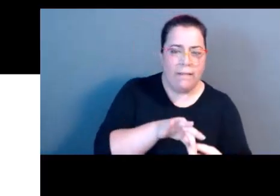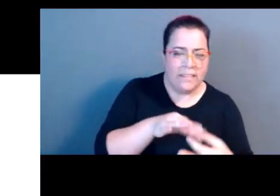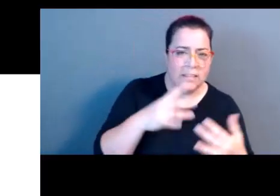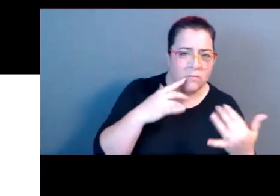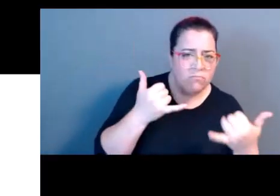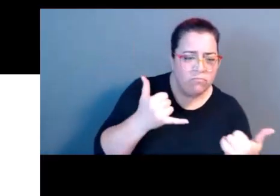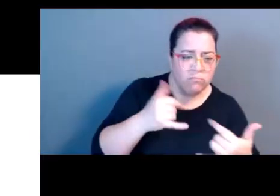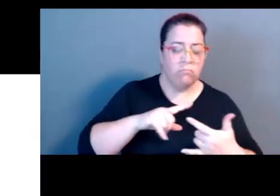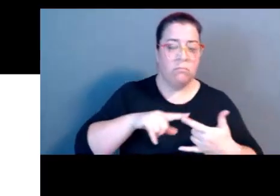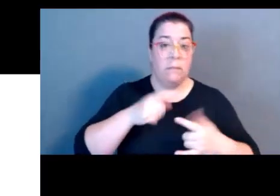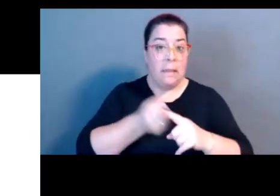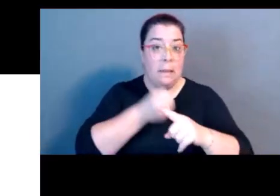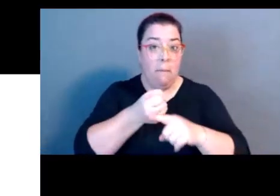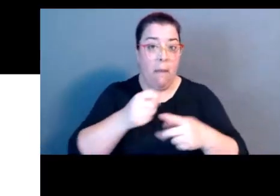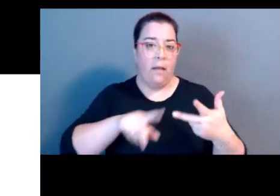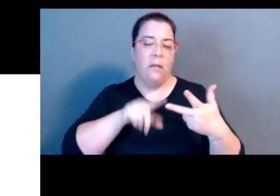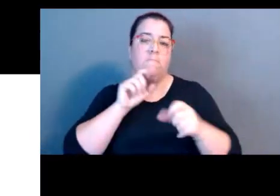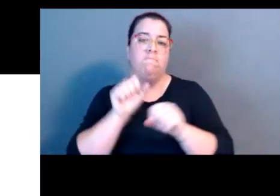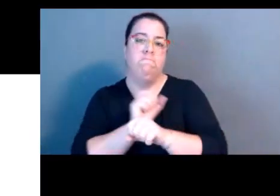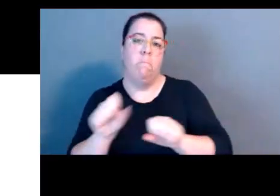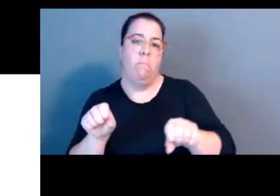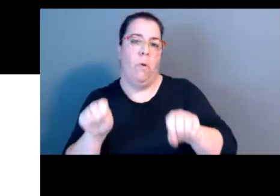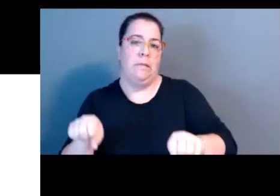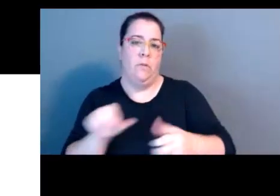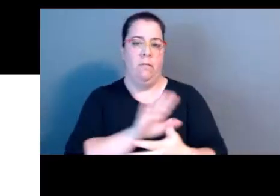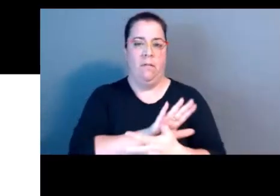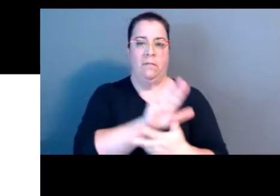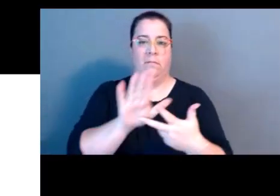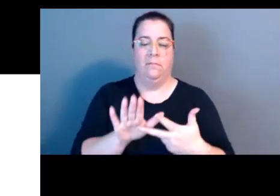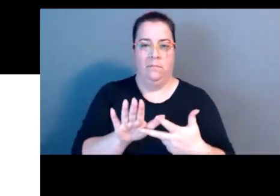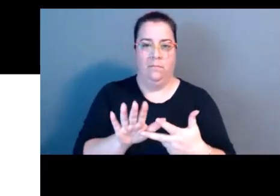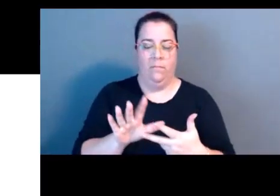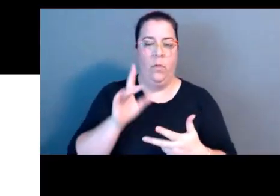Over the next three slides, you'll see an overview of each of the assessment criteria.